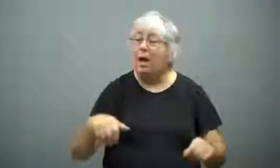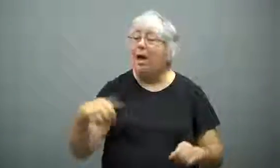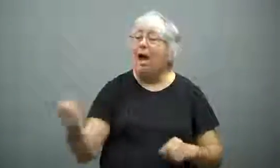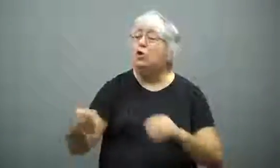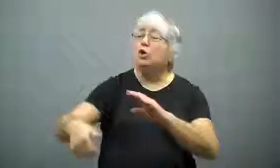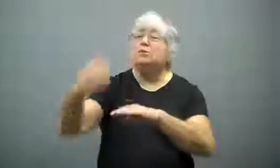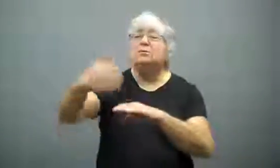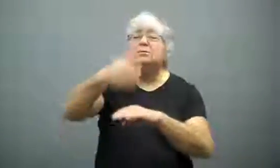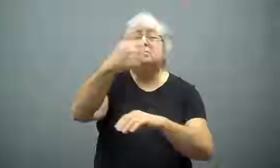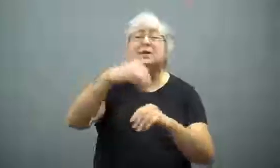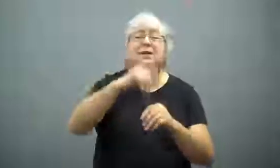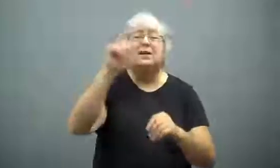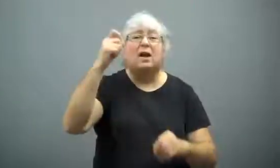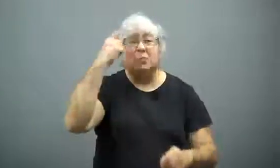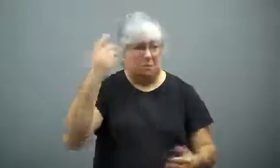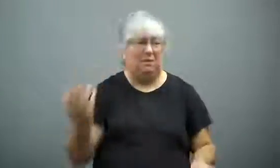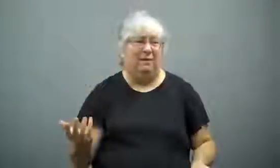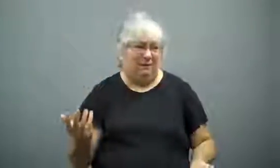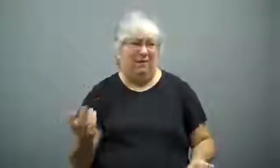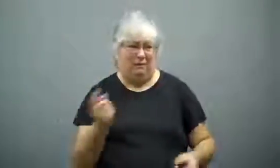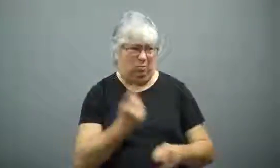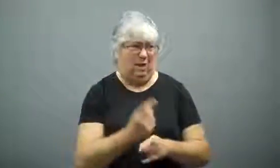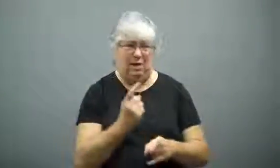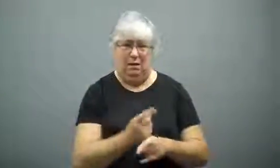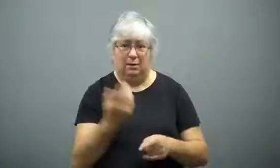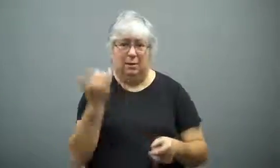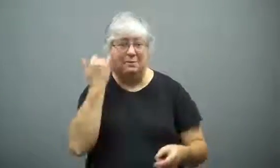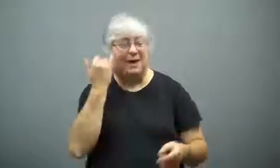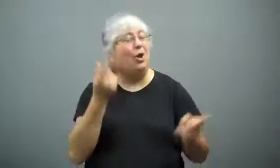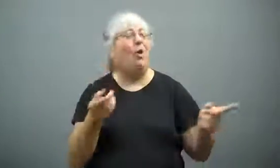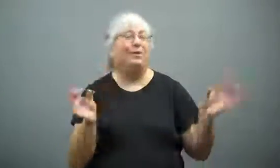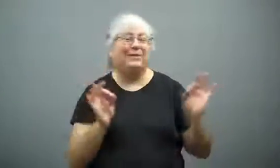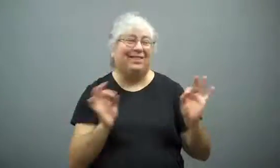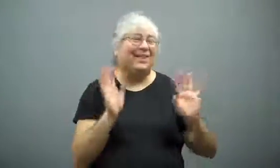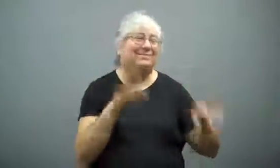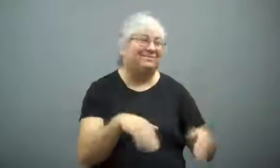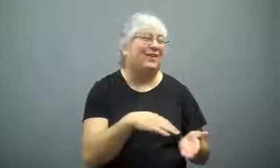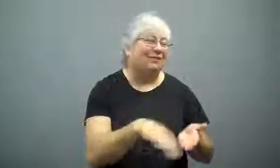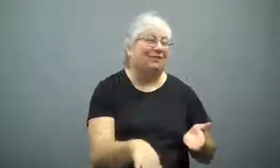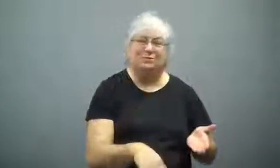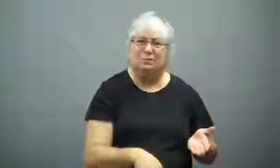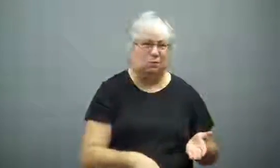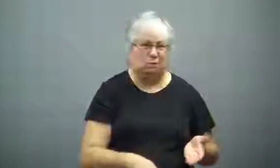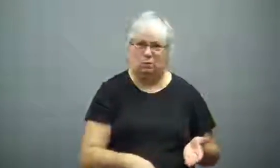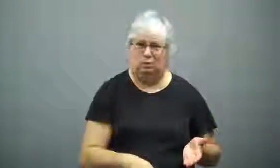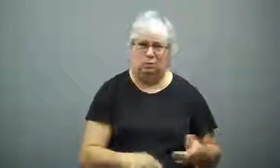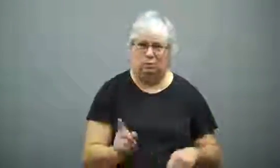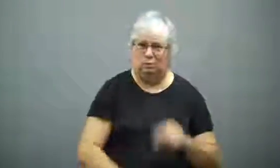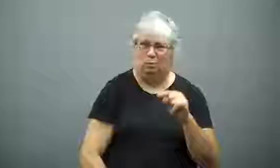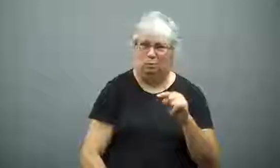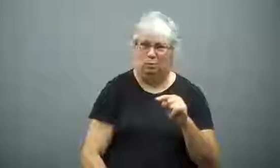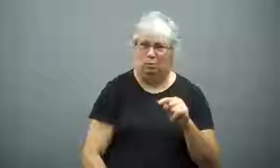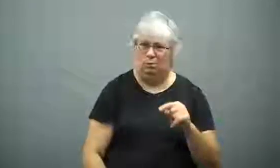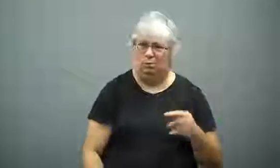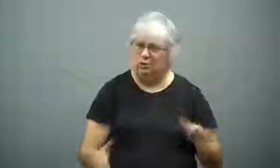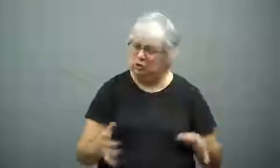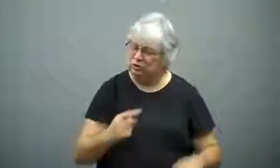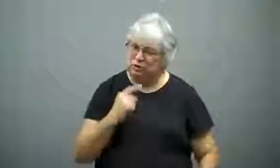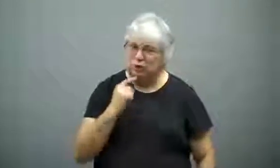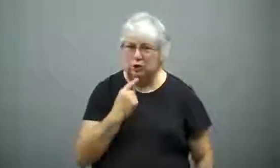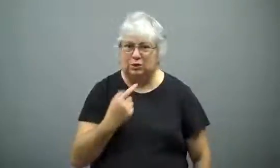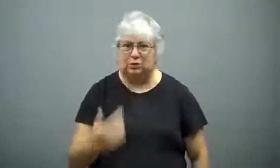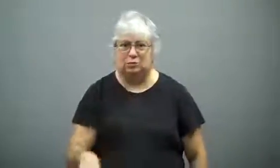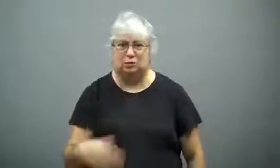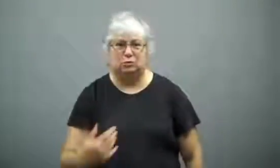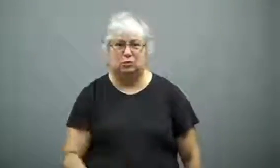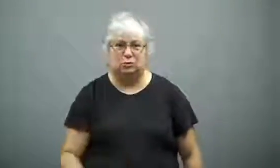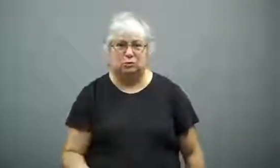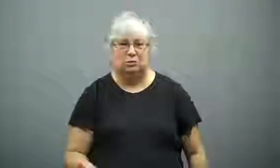Other German officials agreed and said it couldn't be ignored, it was too serious.